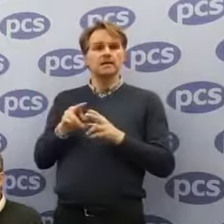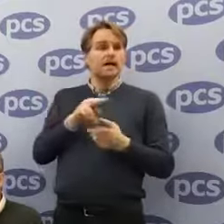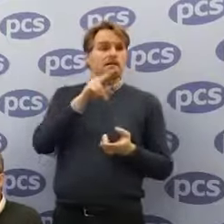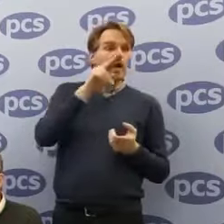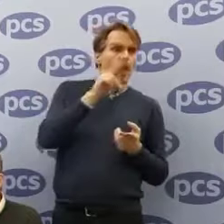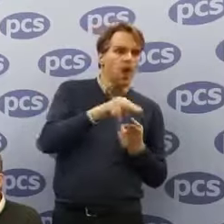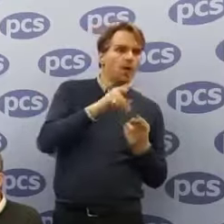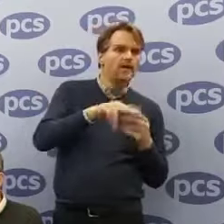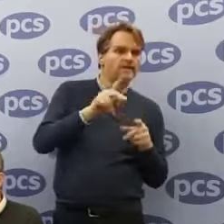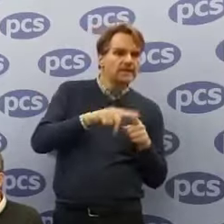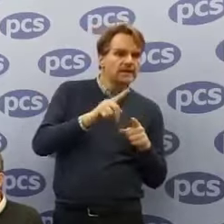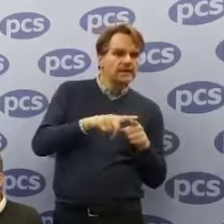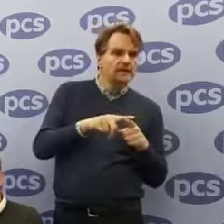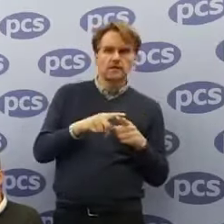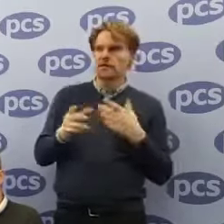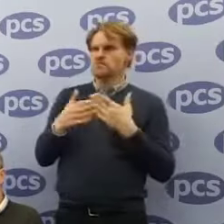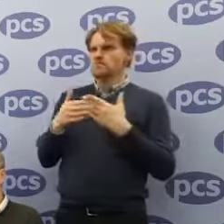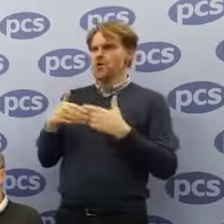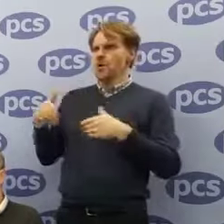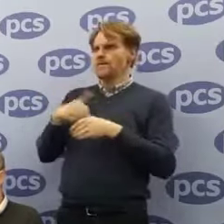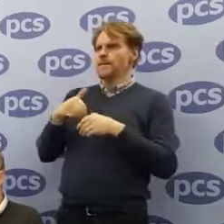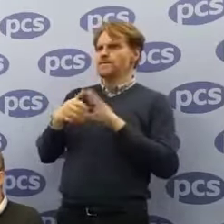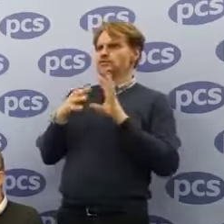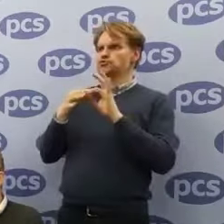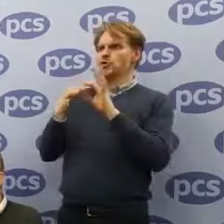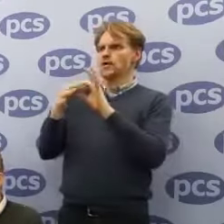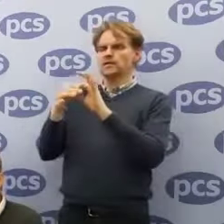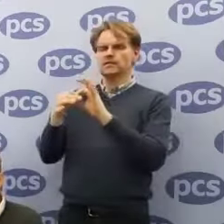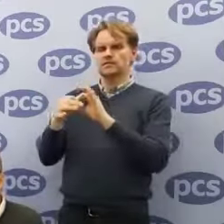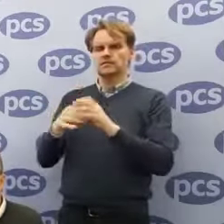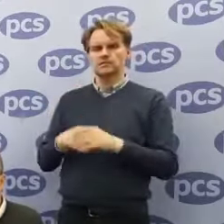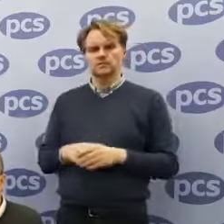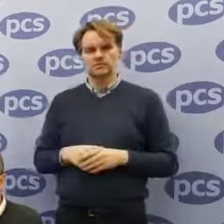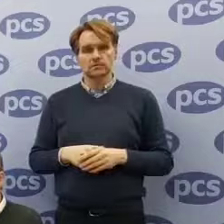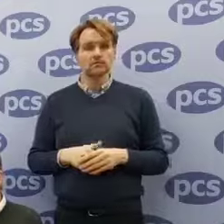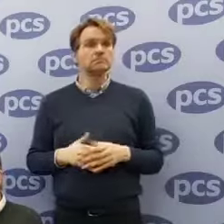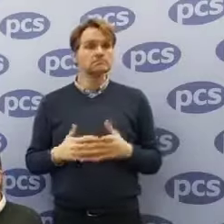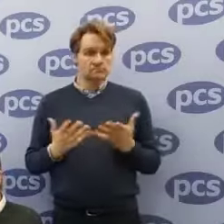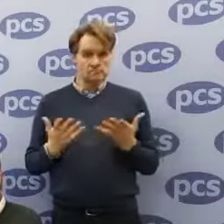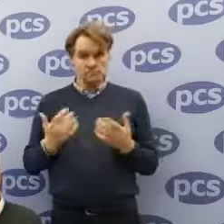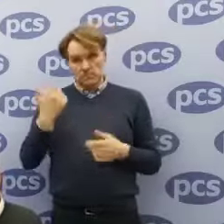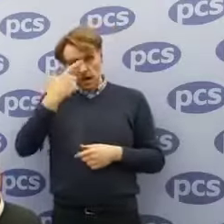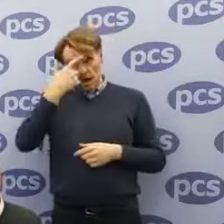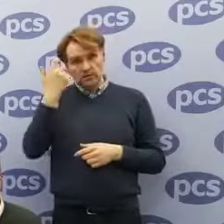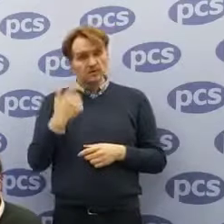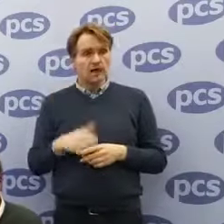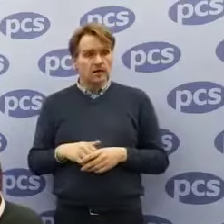unions subs. Yes, and I think we understand that we have a very low paid